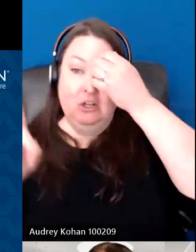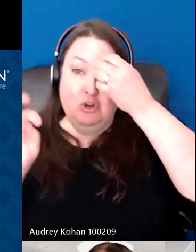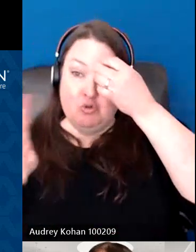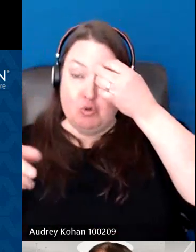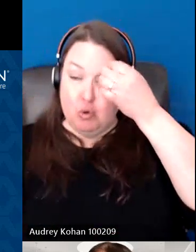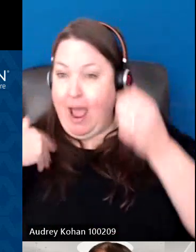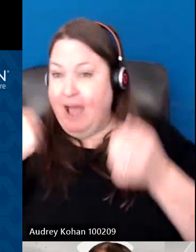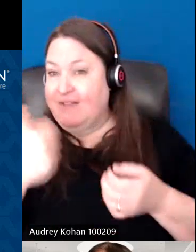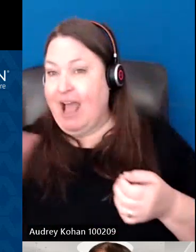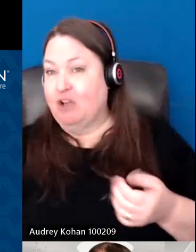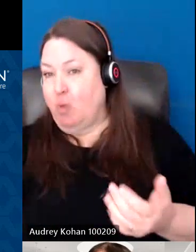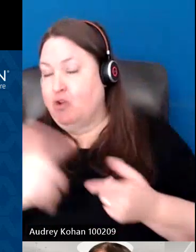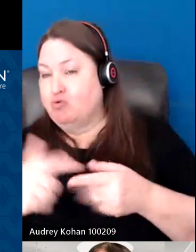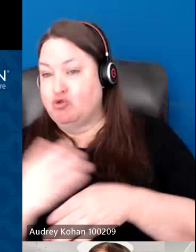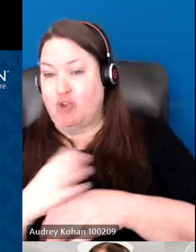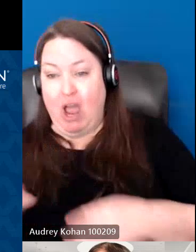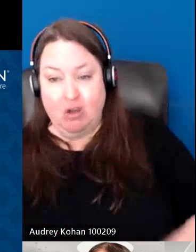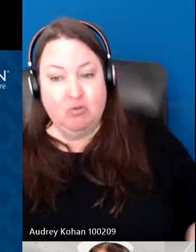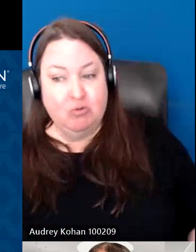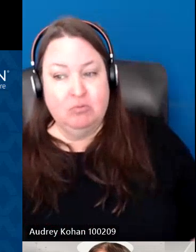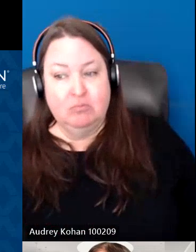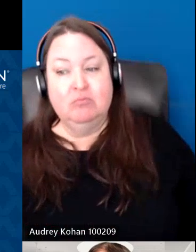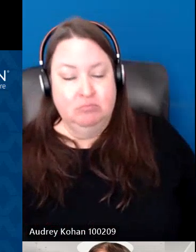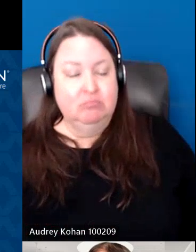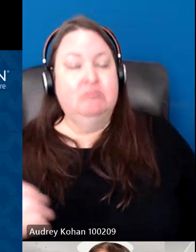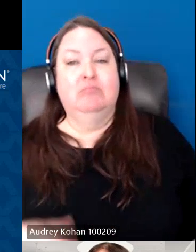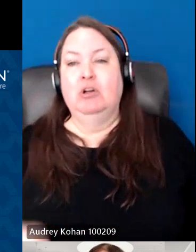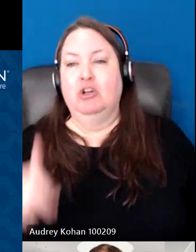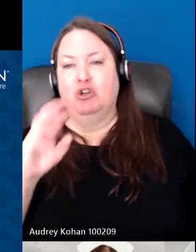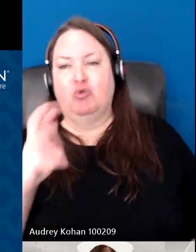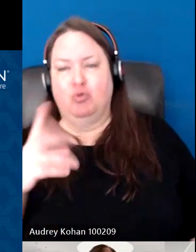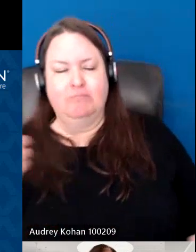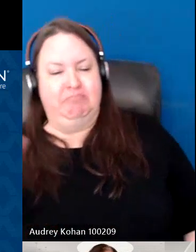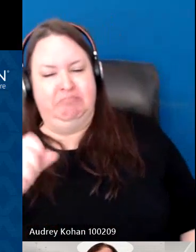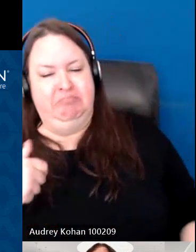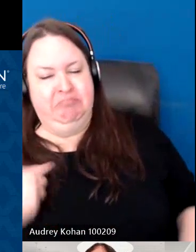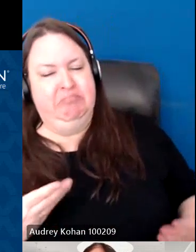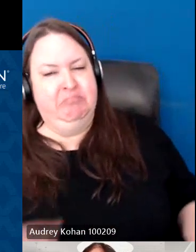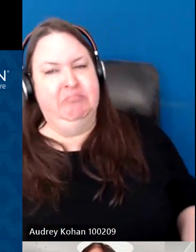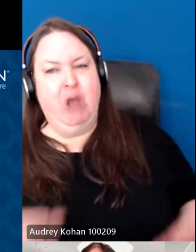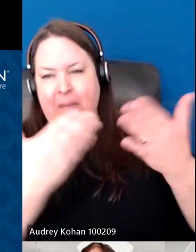any that you want to share we could comine the list I would recommend um looking into